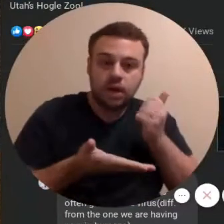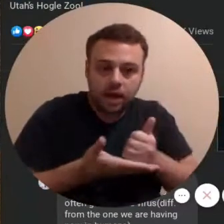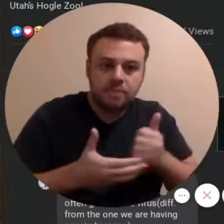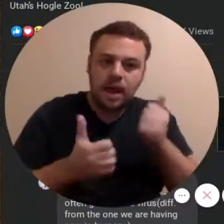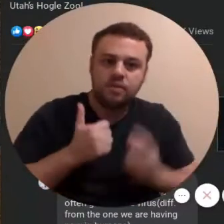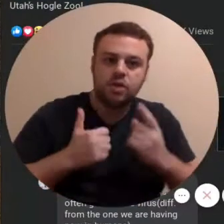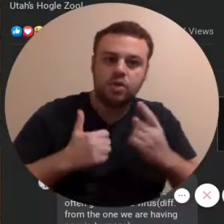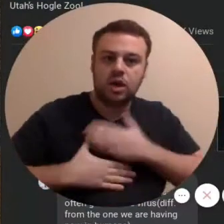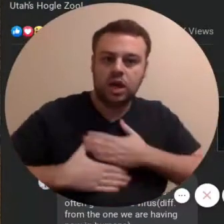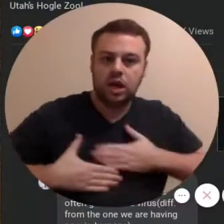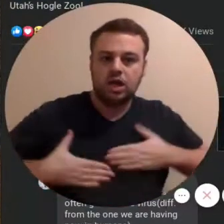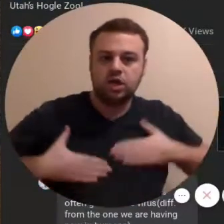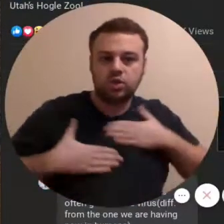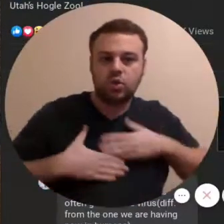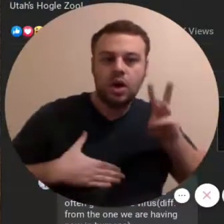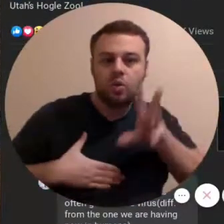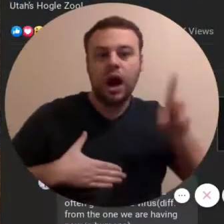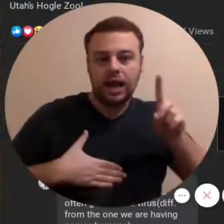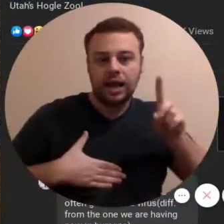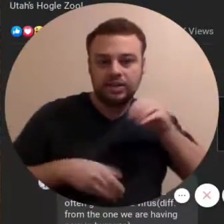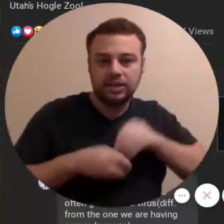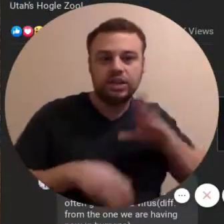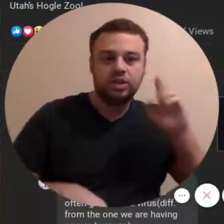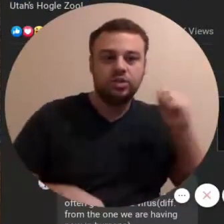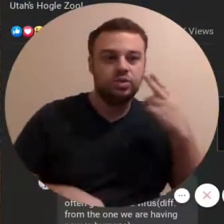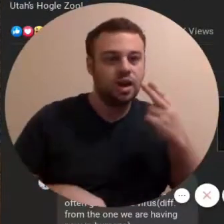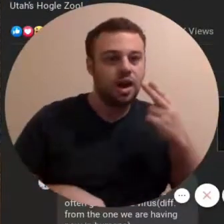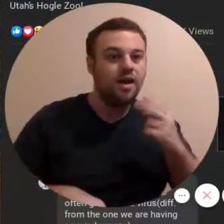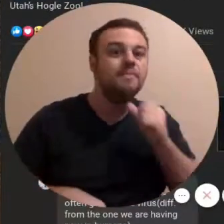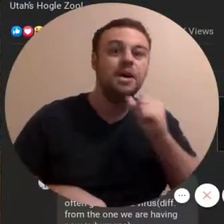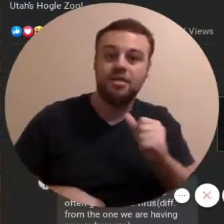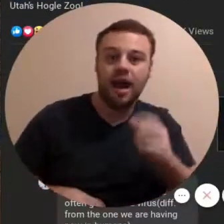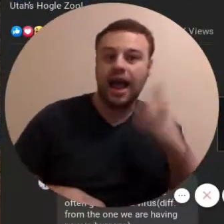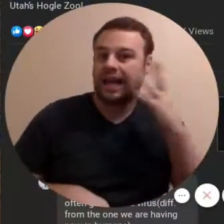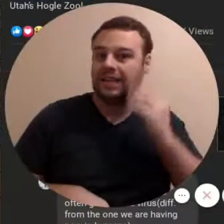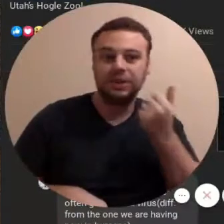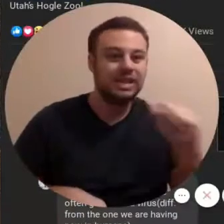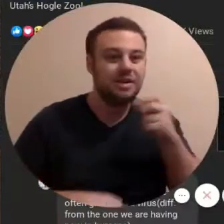problems with some of our wild neighbors. Brad: Yes, and who are some